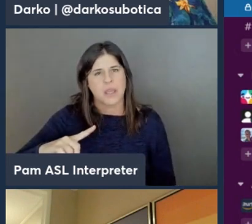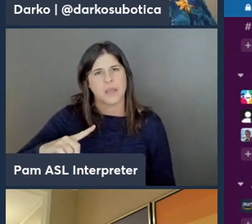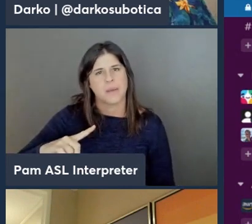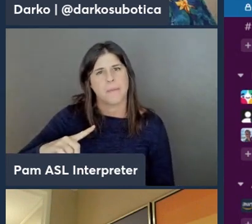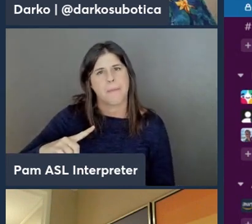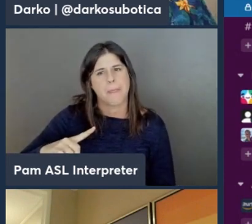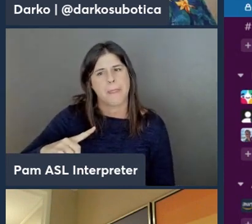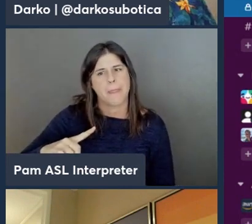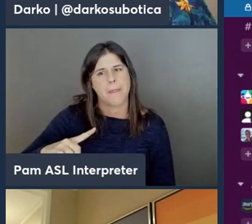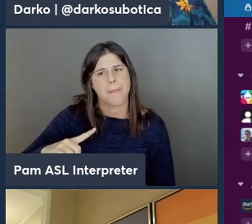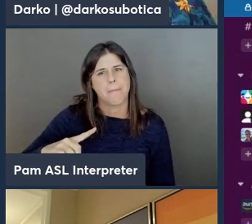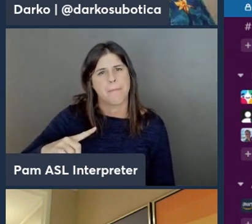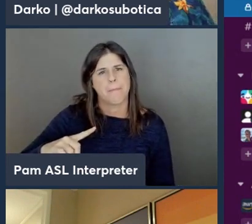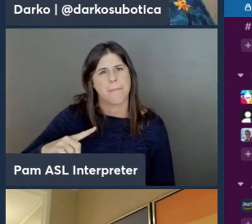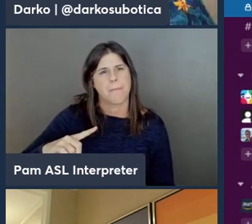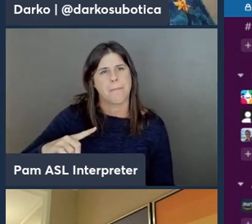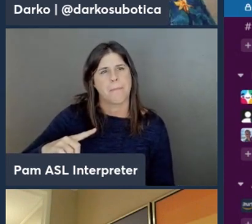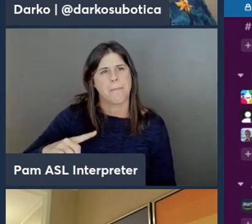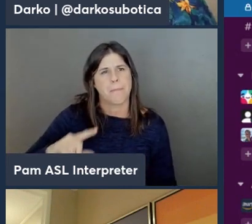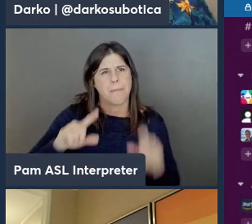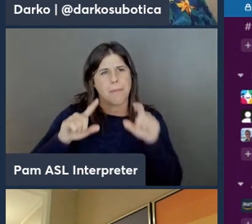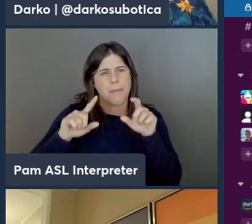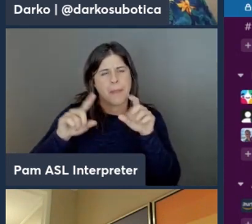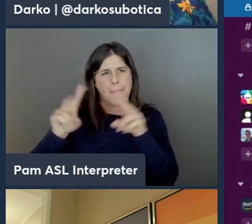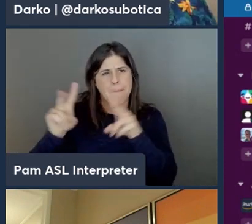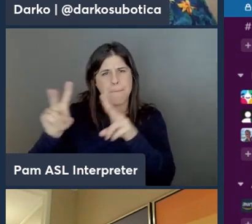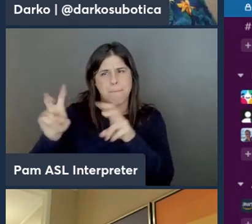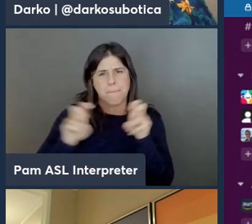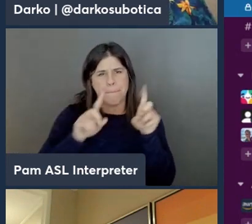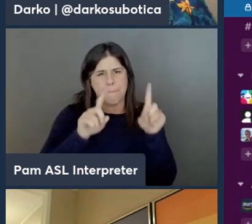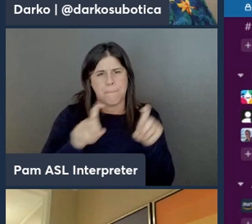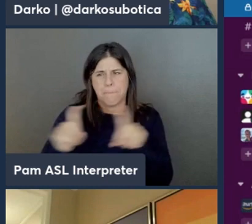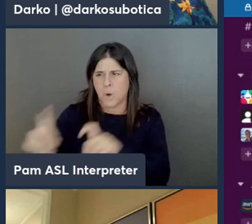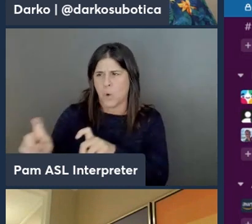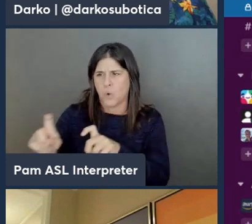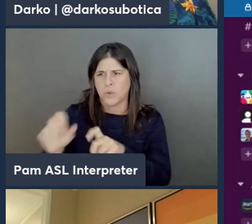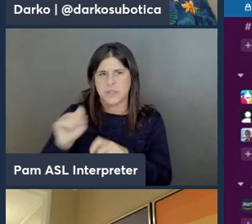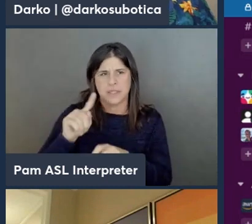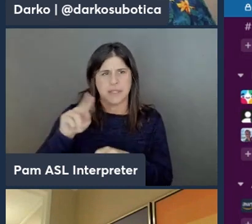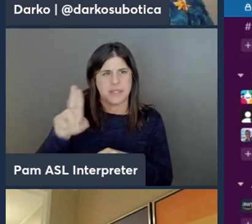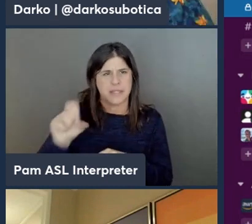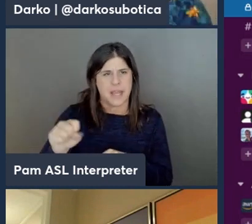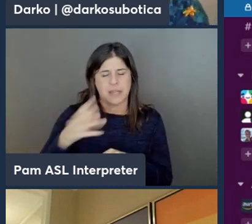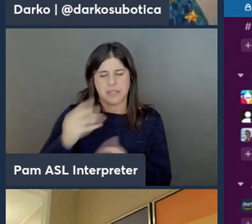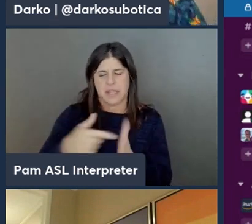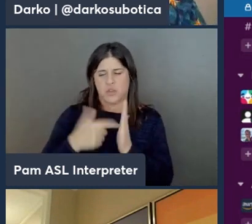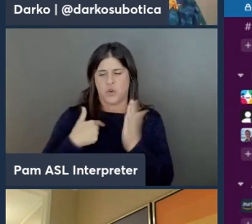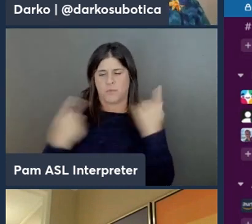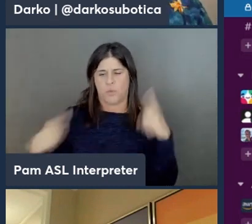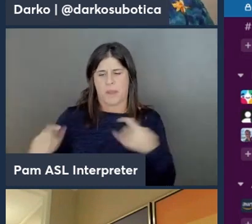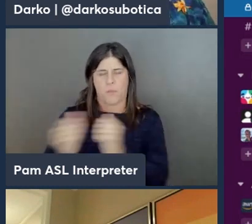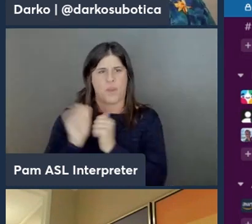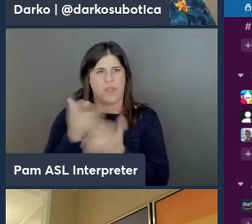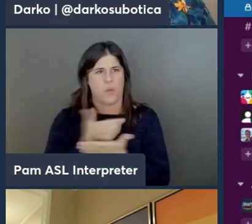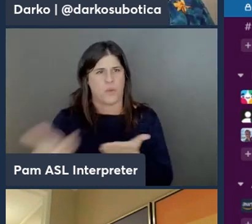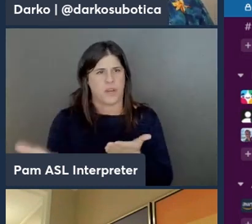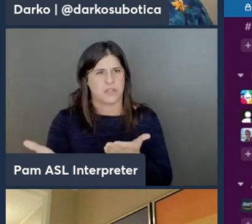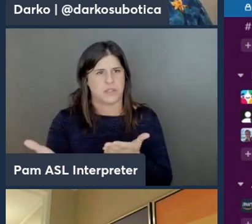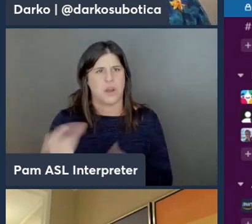polls the status, of the resources well, and shows me what, what happens with the resources. And here we go, now status success. Yeah.